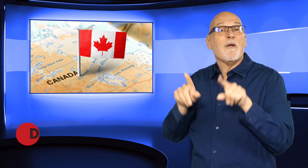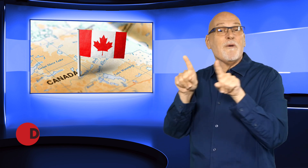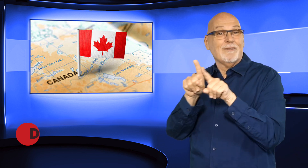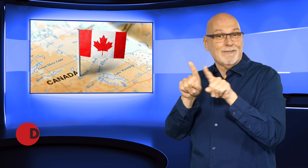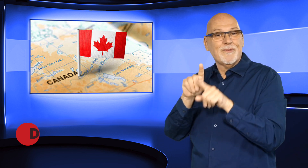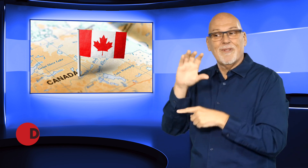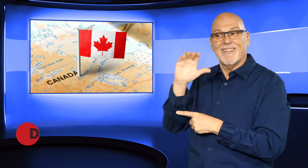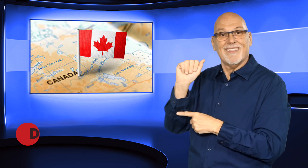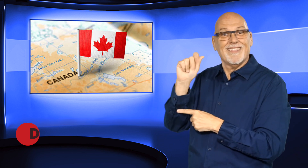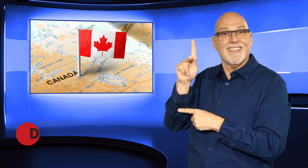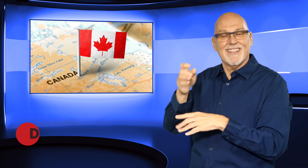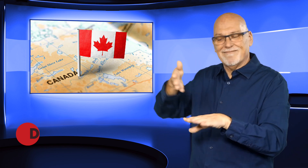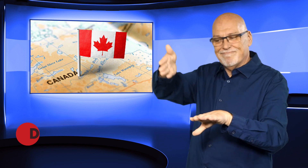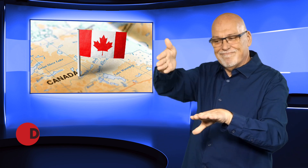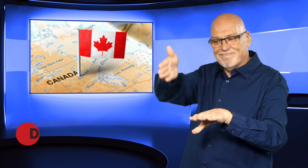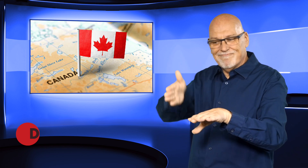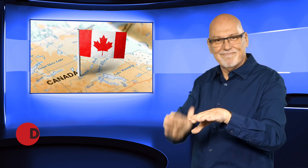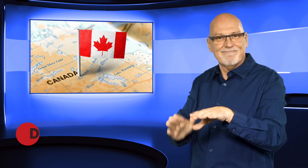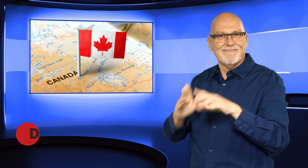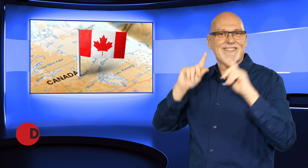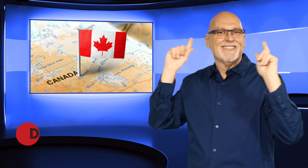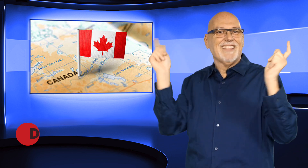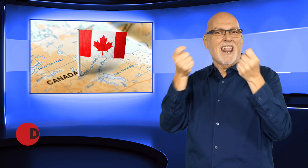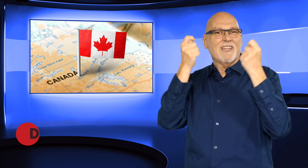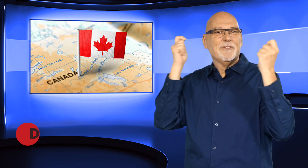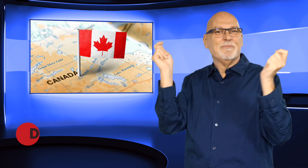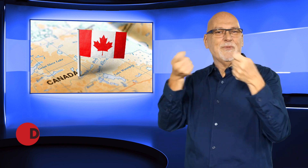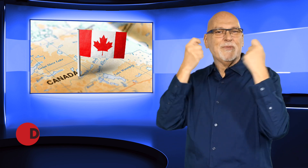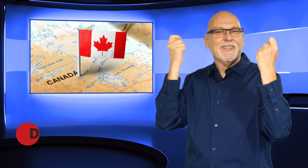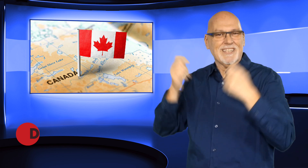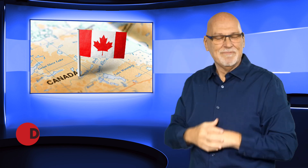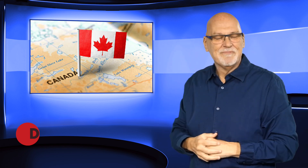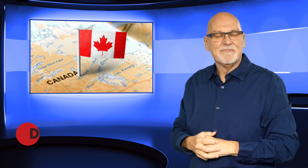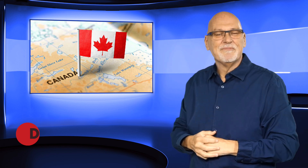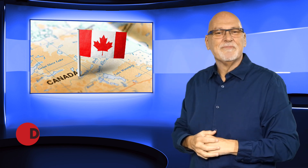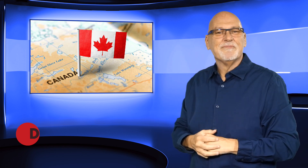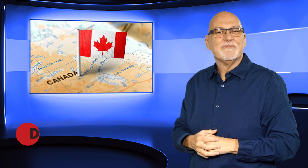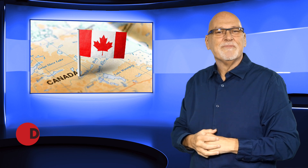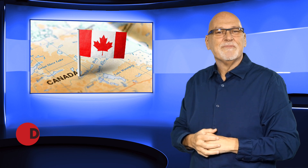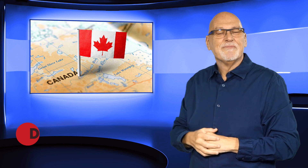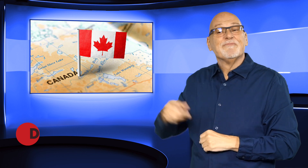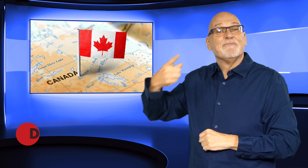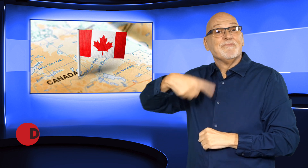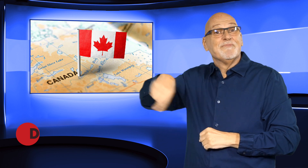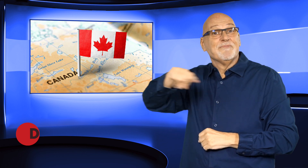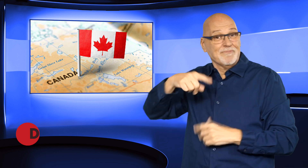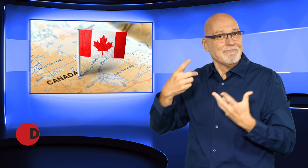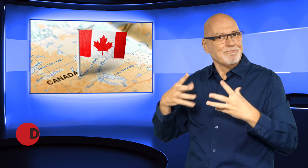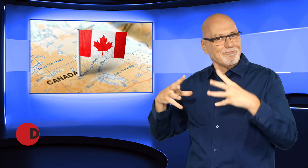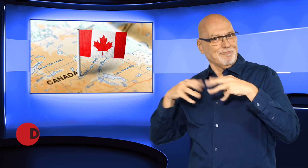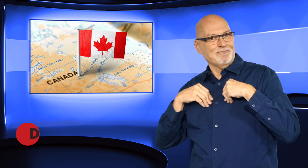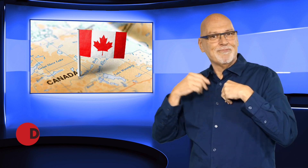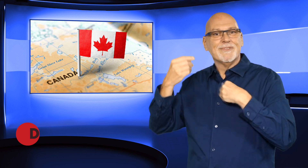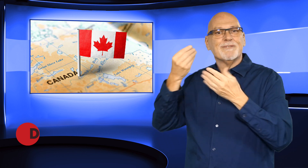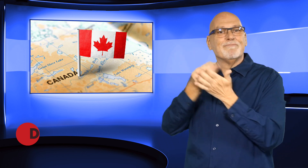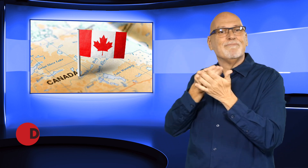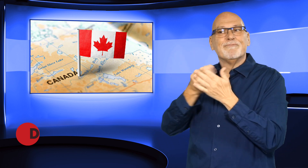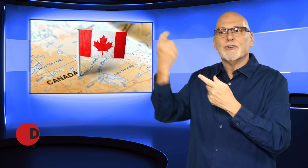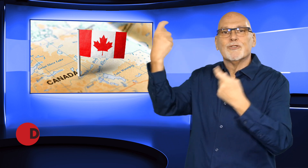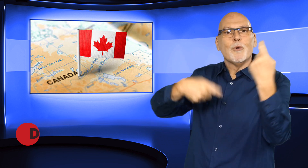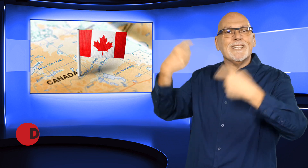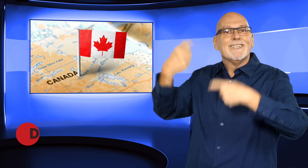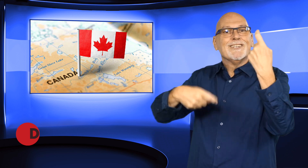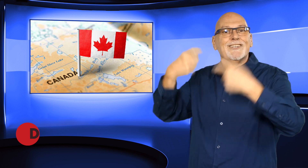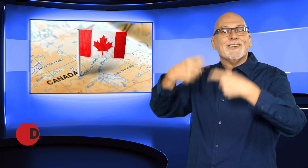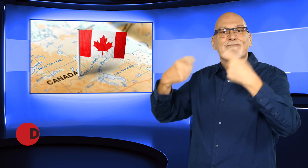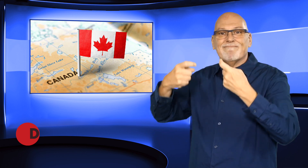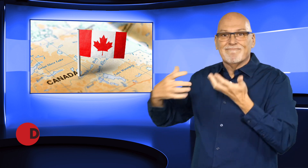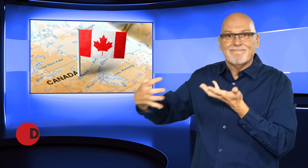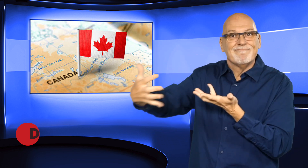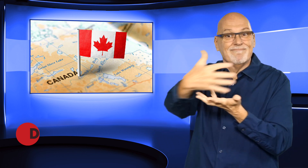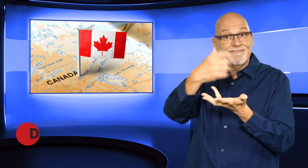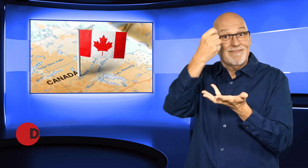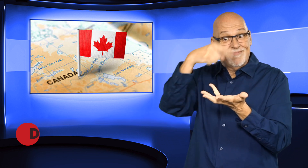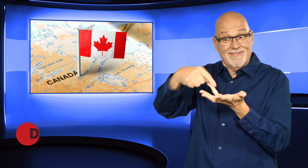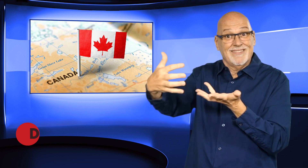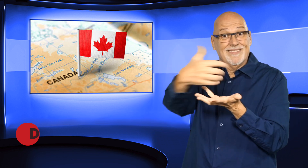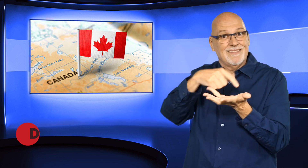and a cake-cutting ceremony. Donations were accepted during